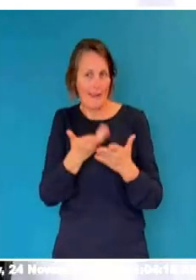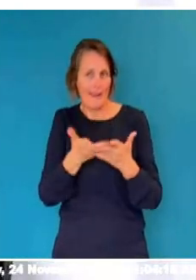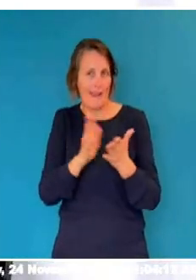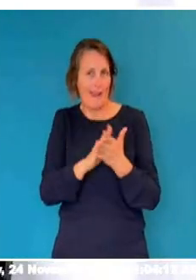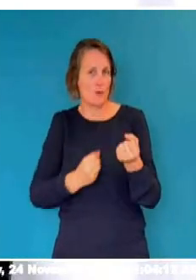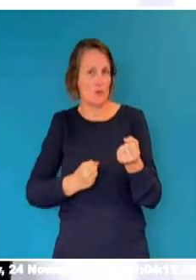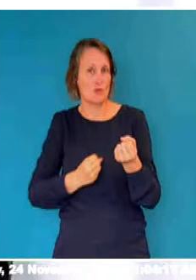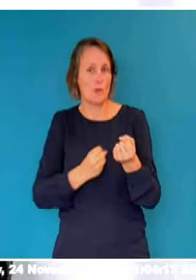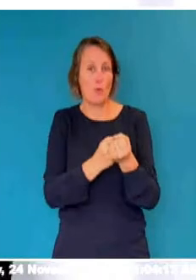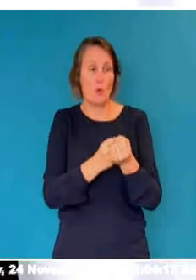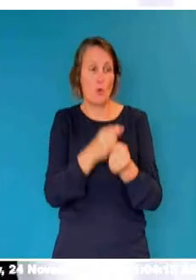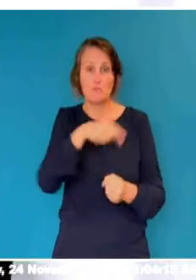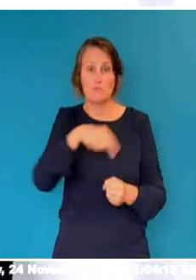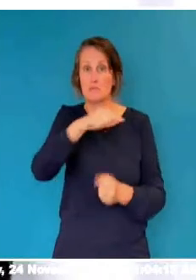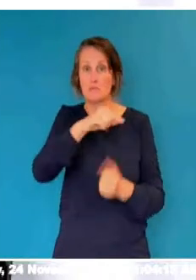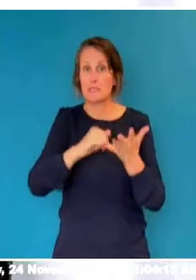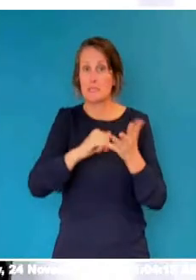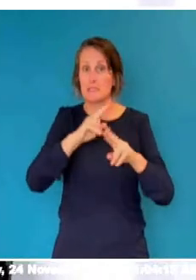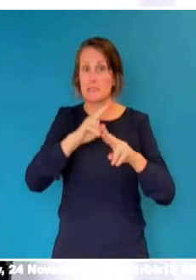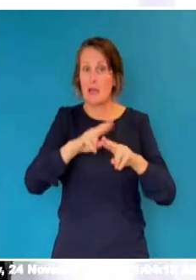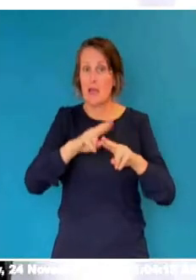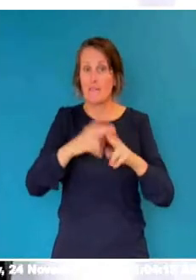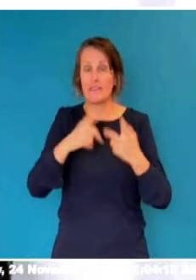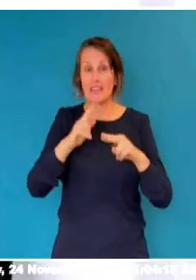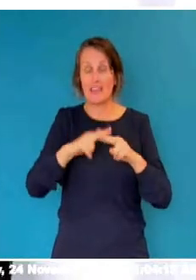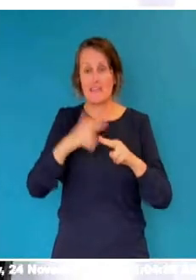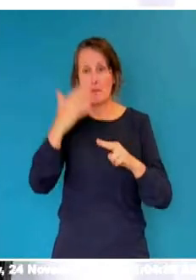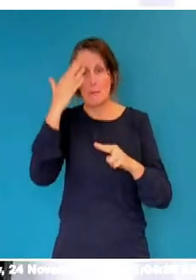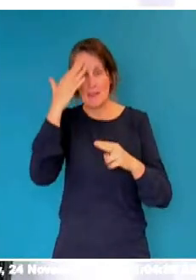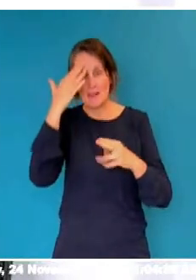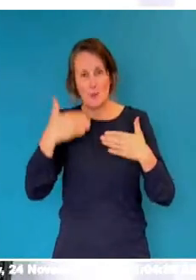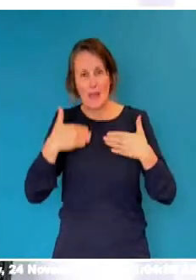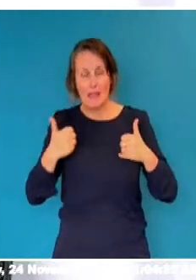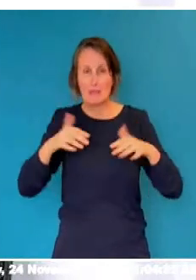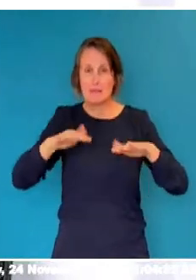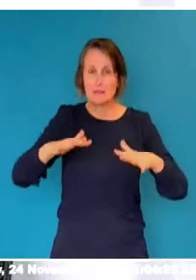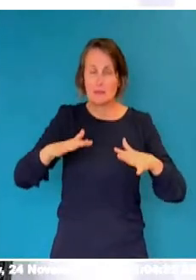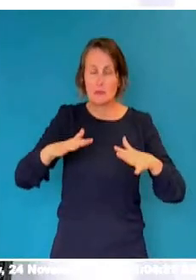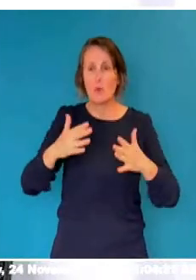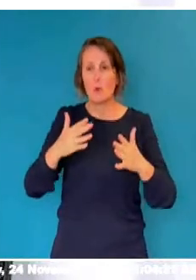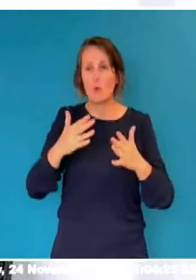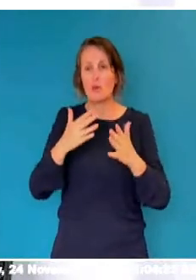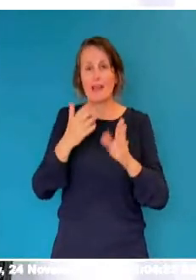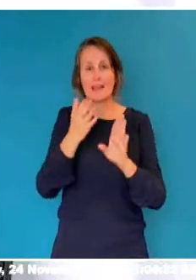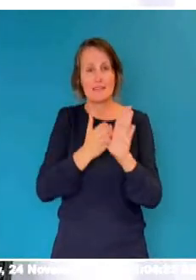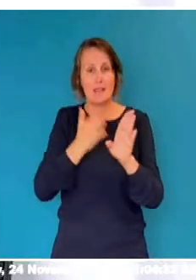employees with a mental health concern or perhaps a psychosocial concern in the